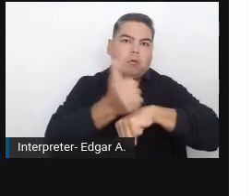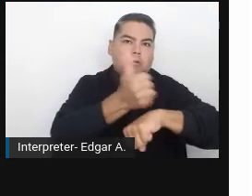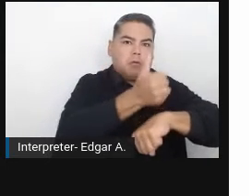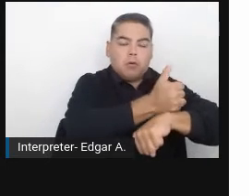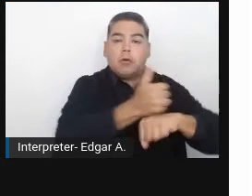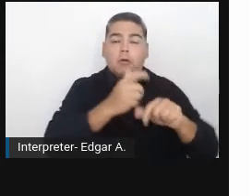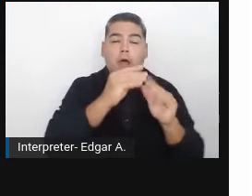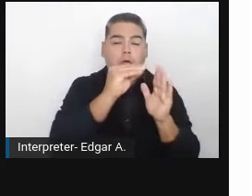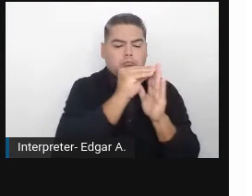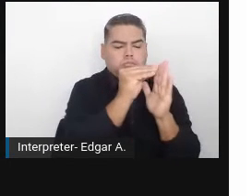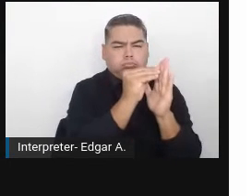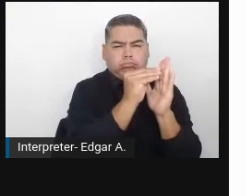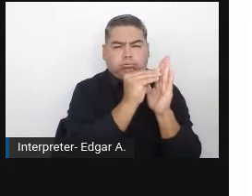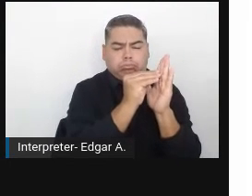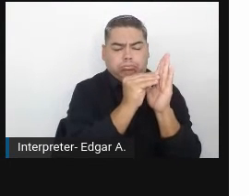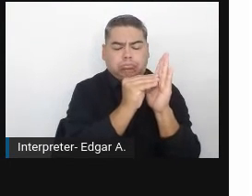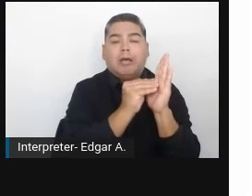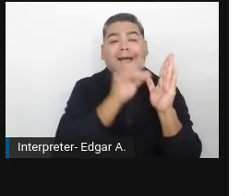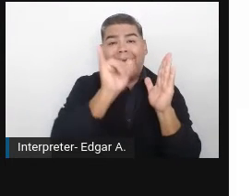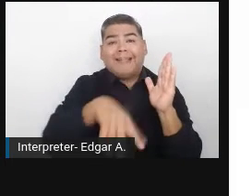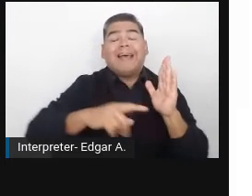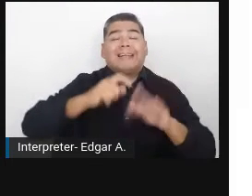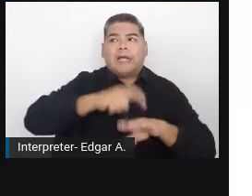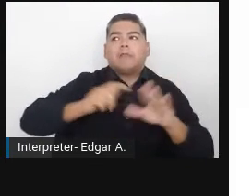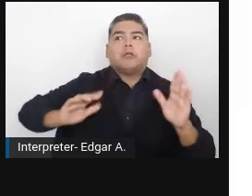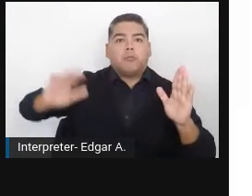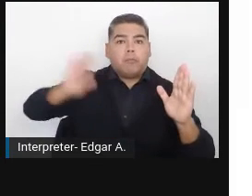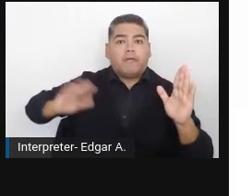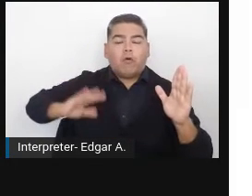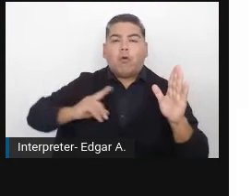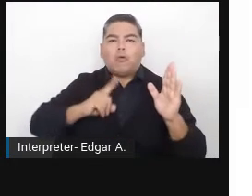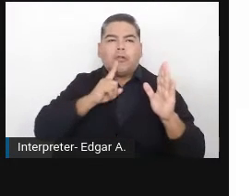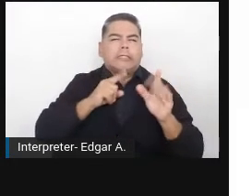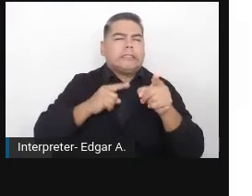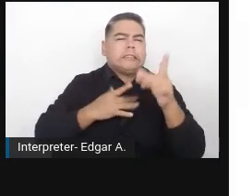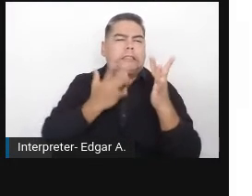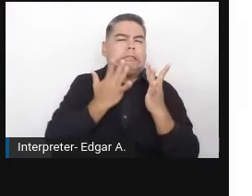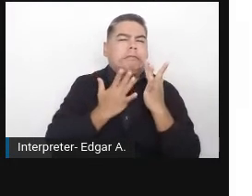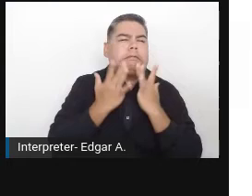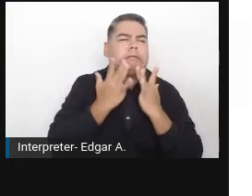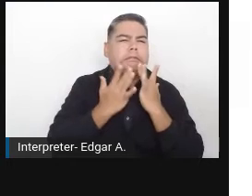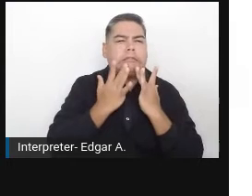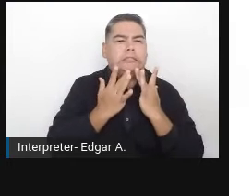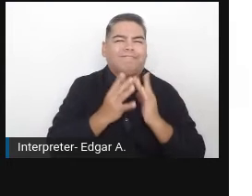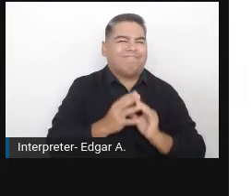at least at the time I was looking, was seriously lacking. It really wasn't an option.